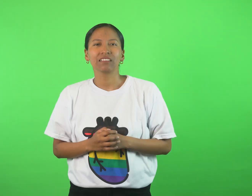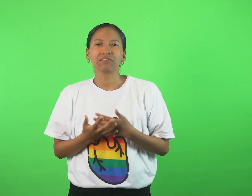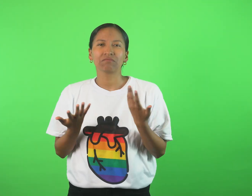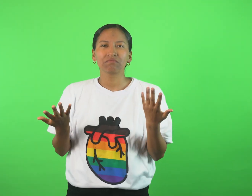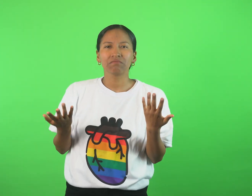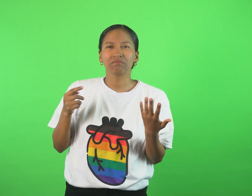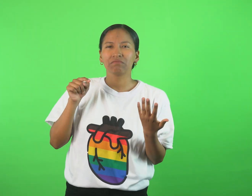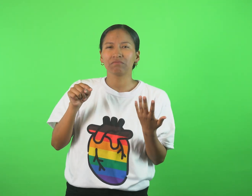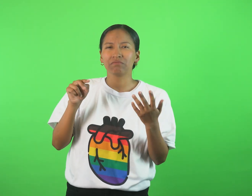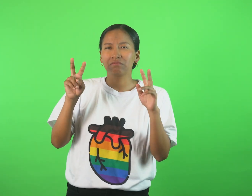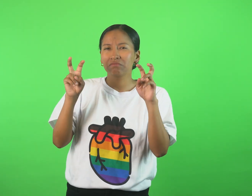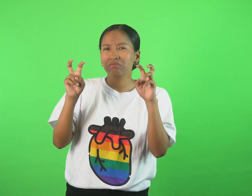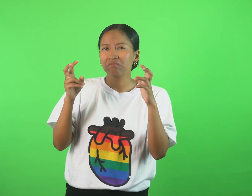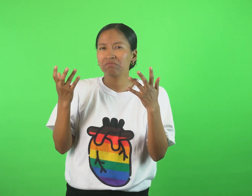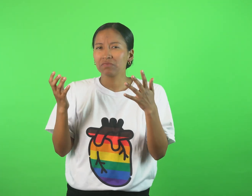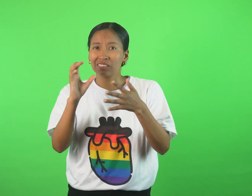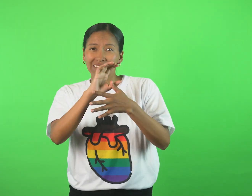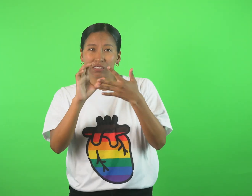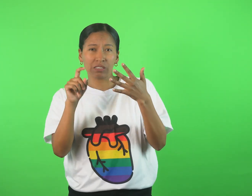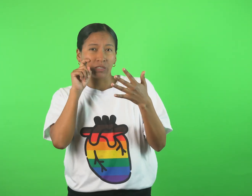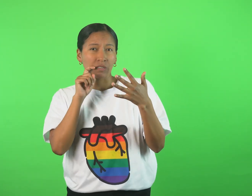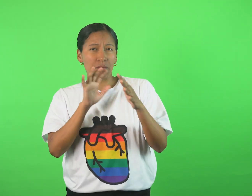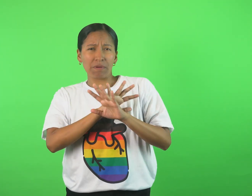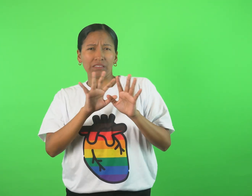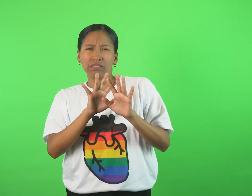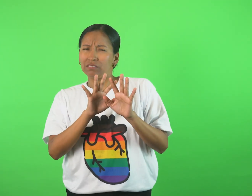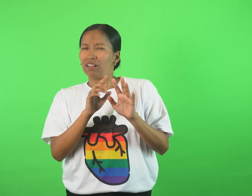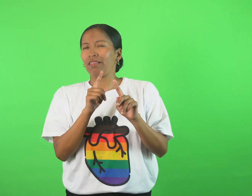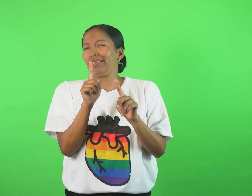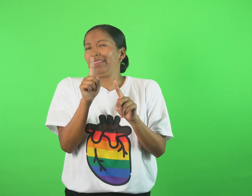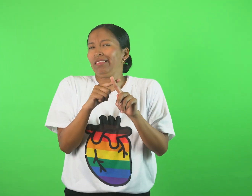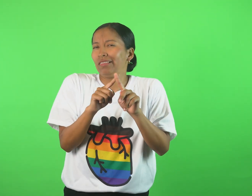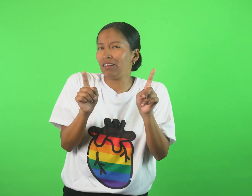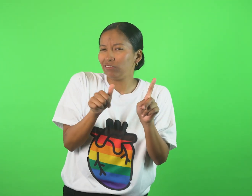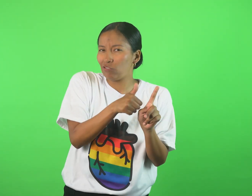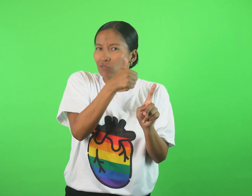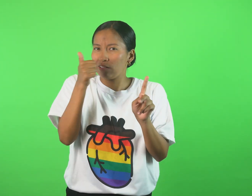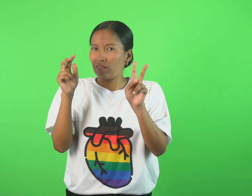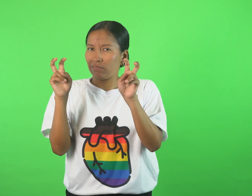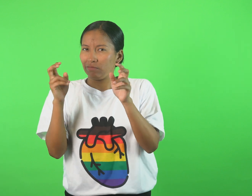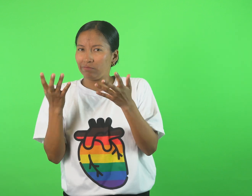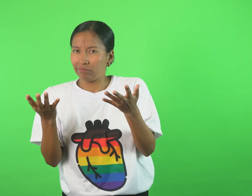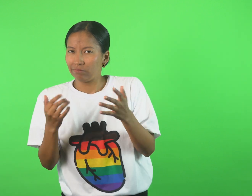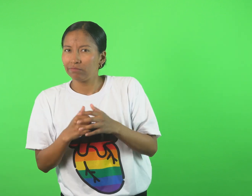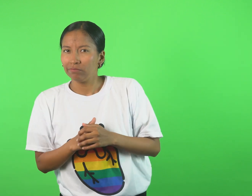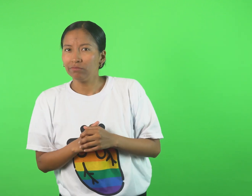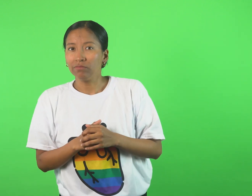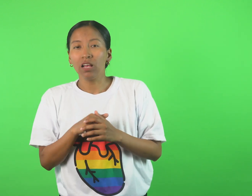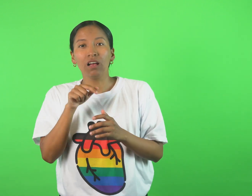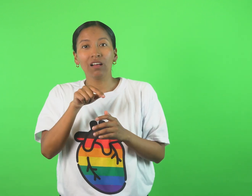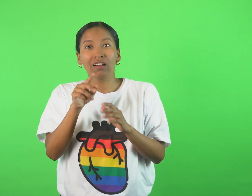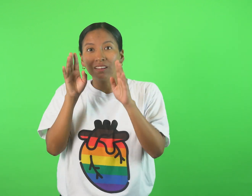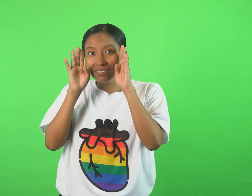Gender is not about sexual characteristics, but